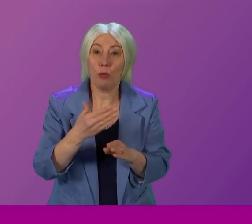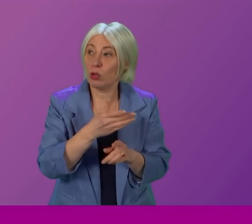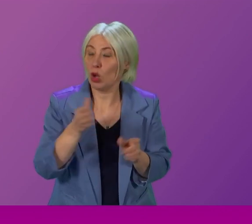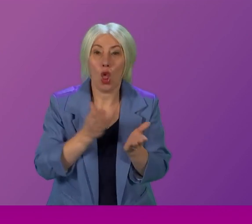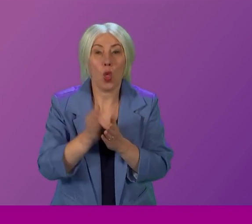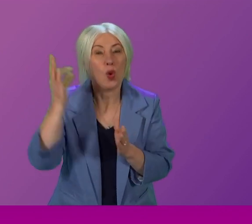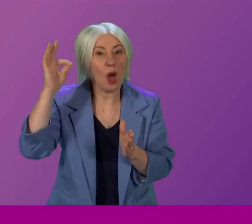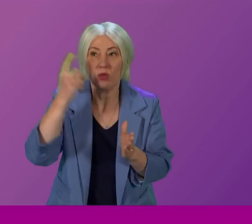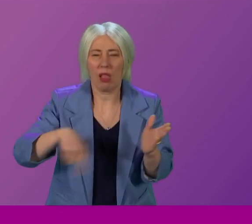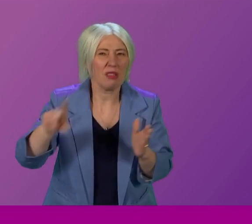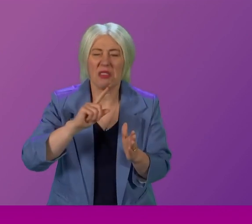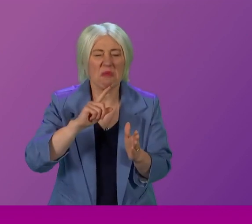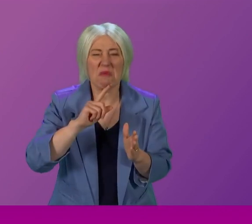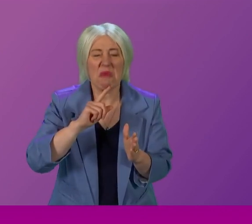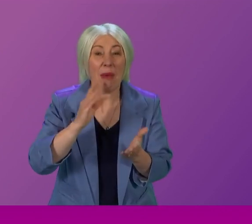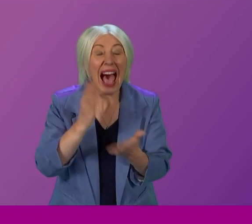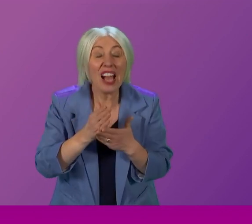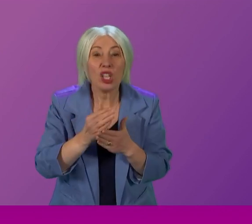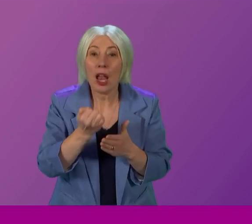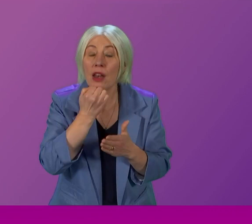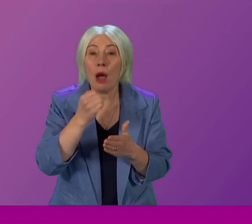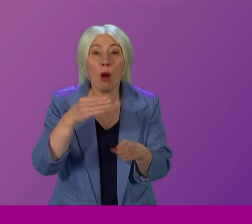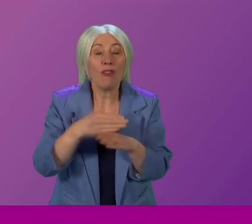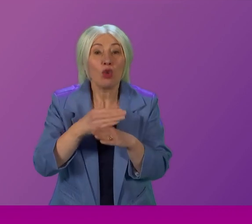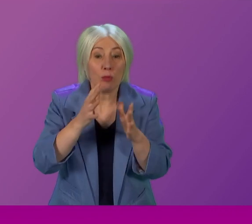Since then, the number of jobs in local government has increased by 19,000.